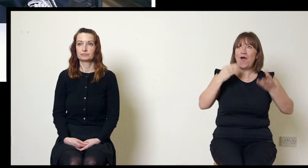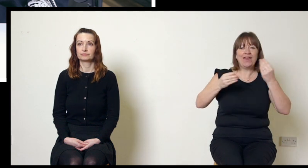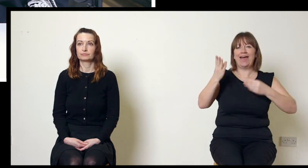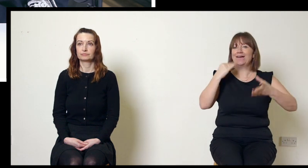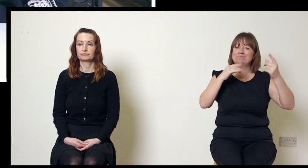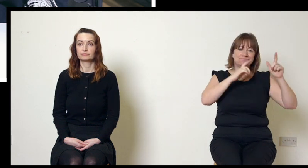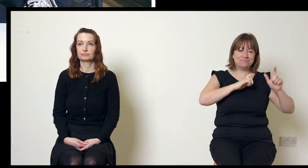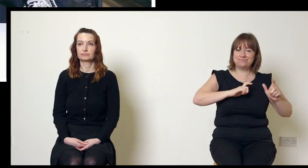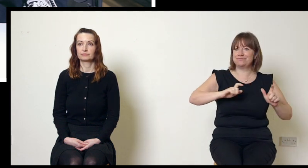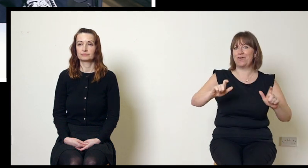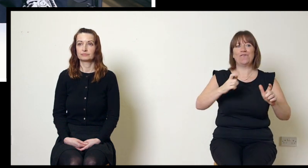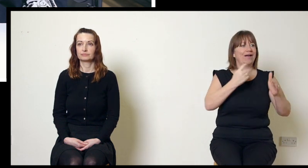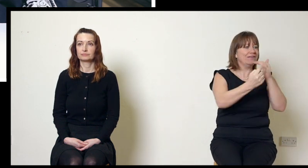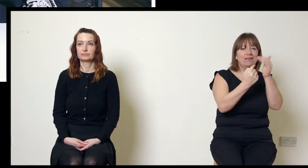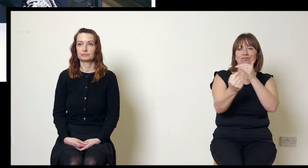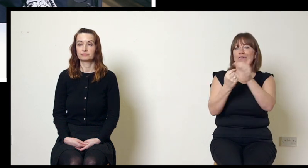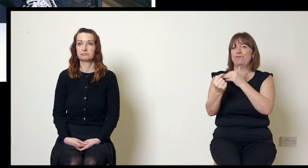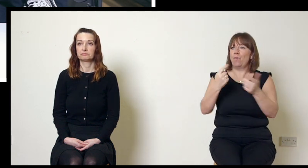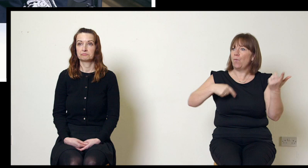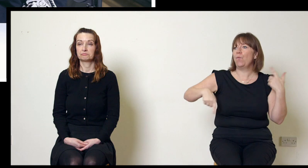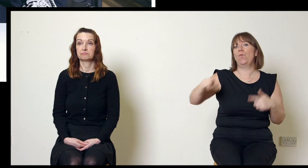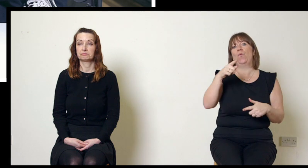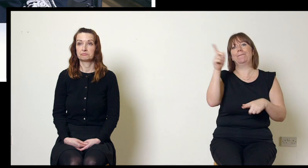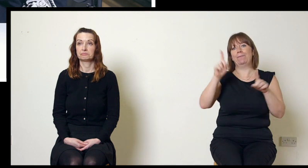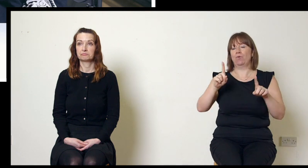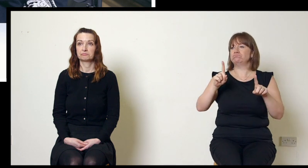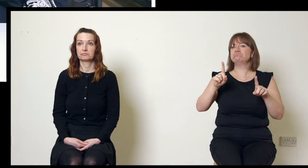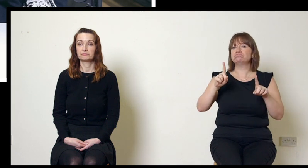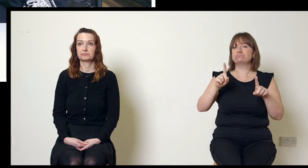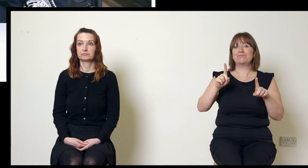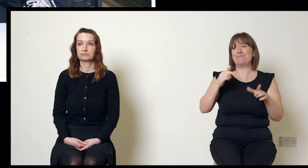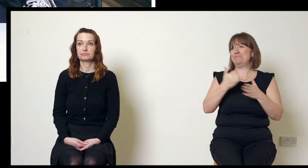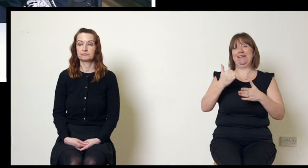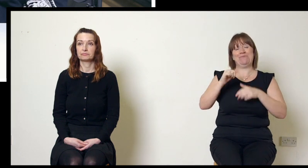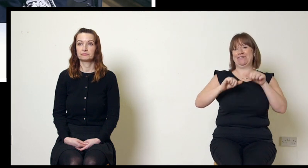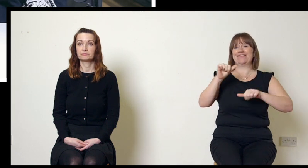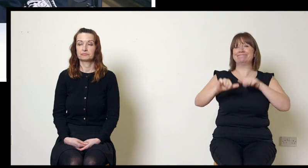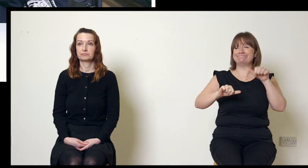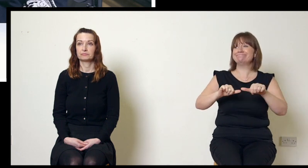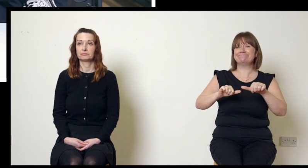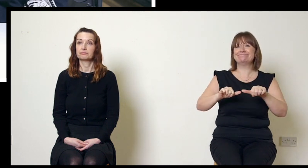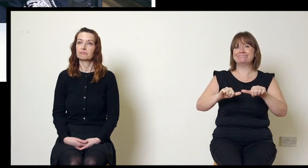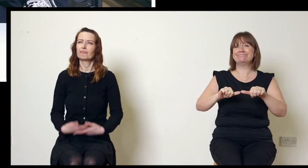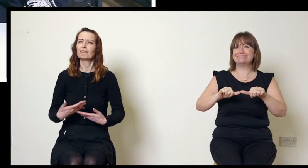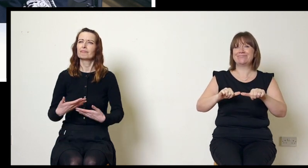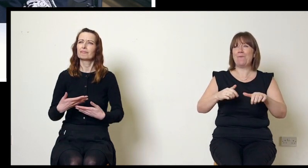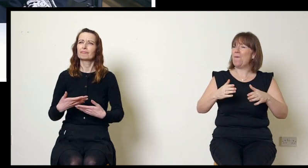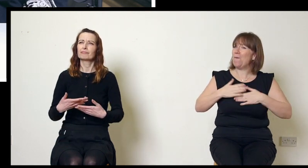and not for the individual but for how we embed it across the board. So, it's been a brilliant process I think I’ve really… Yeah, I think we all we've all loved it as well.